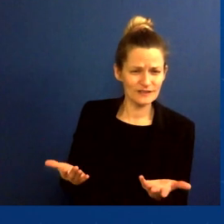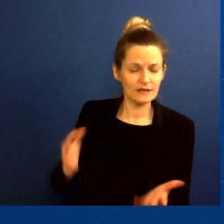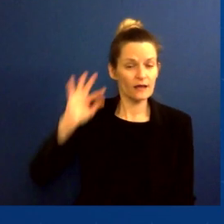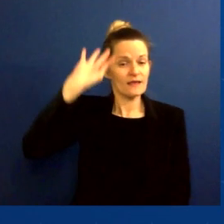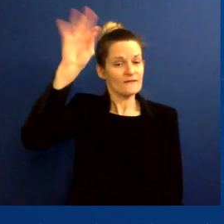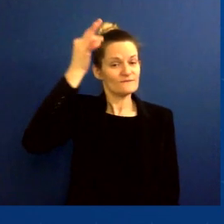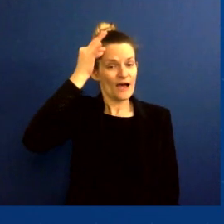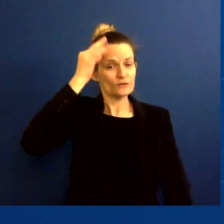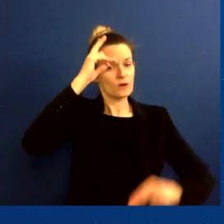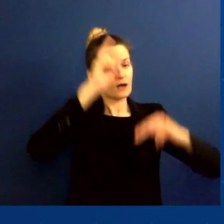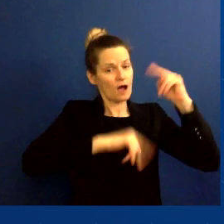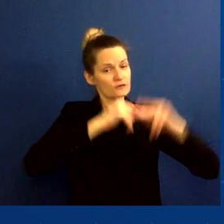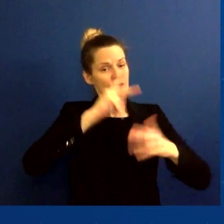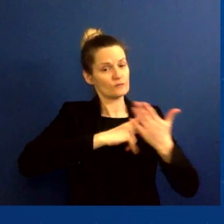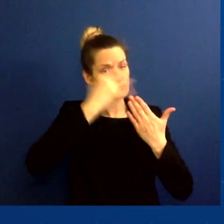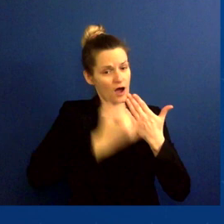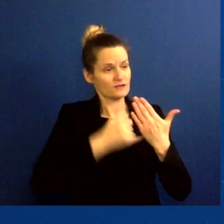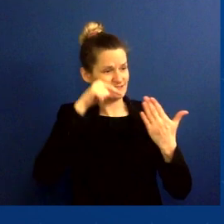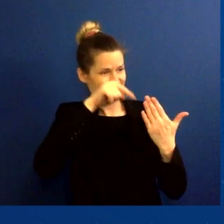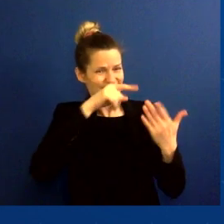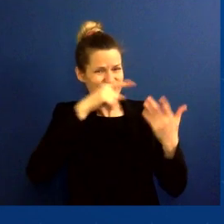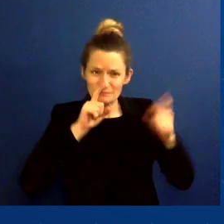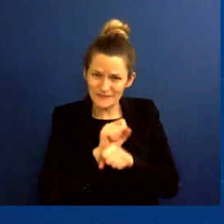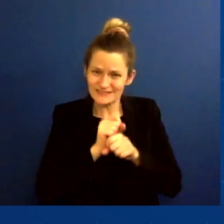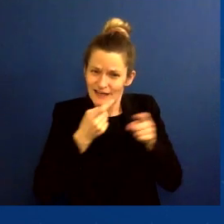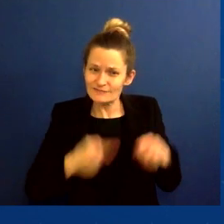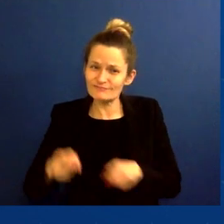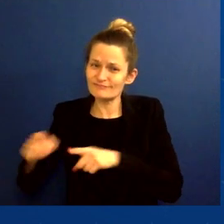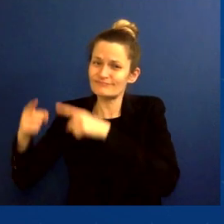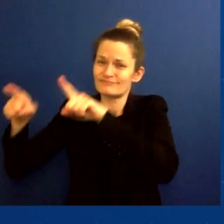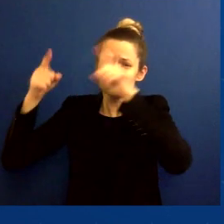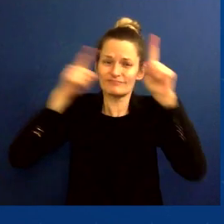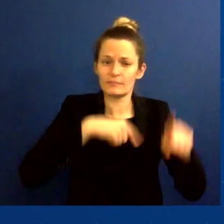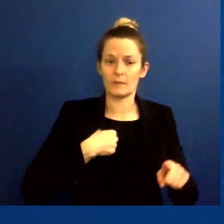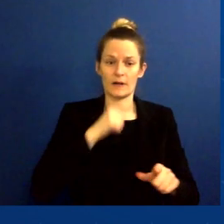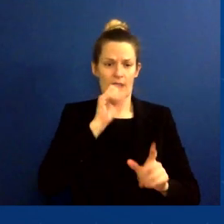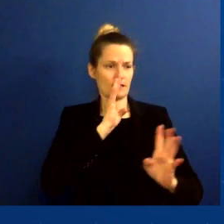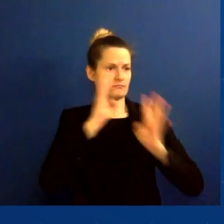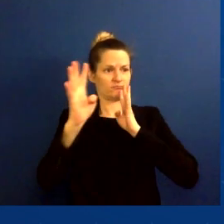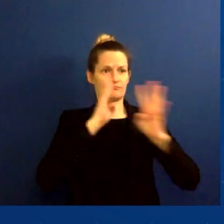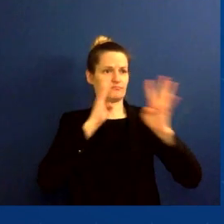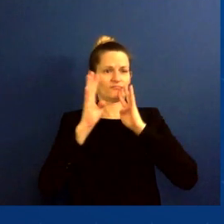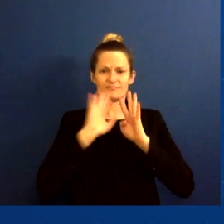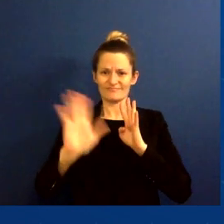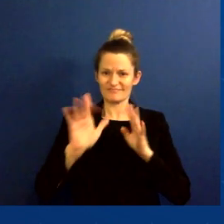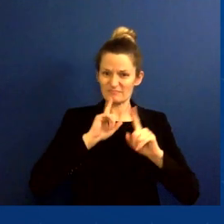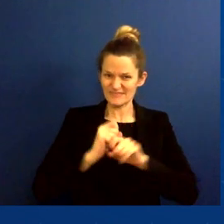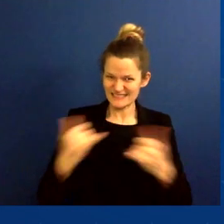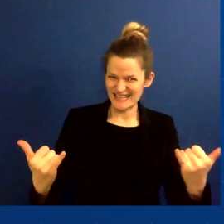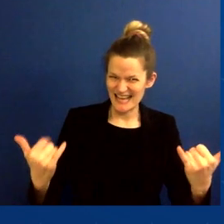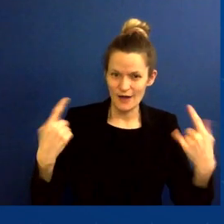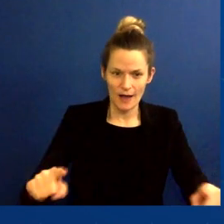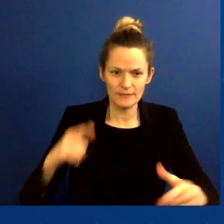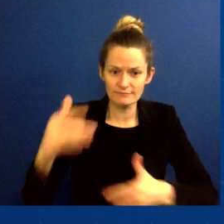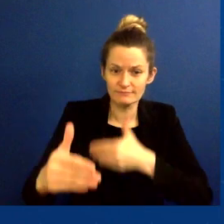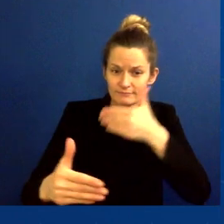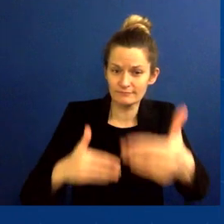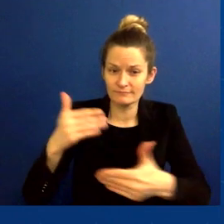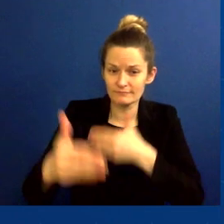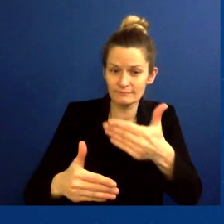And it means that modernization of your local waterways will get done sooner, won't cost twice as much as expected.